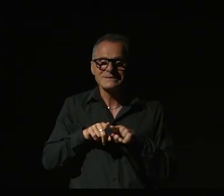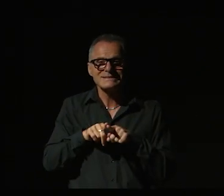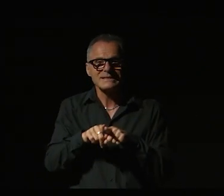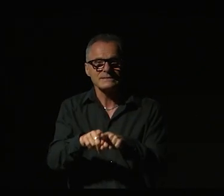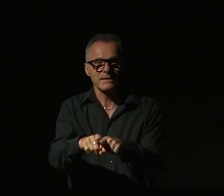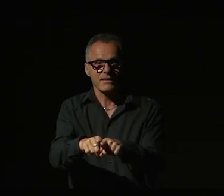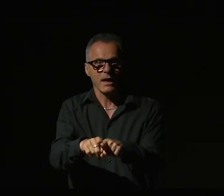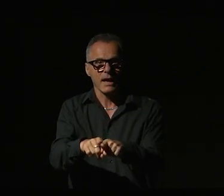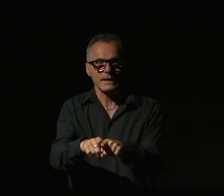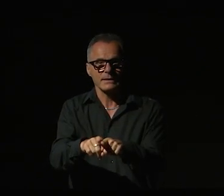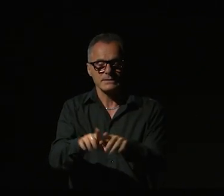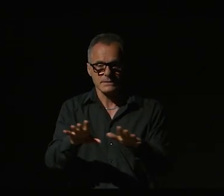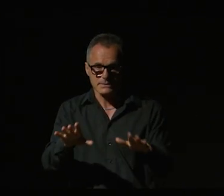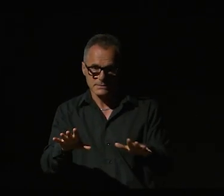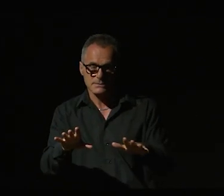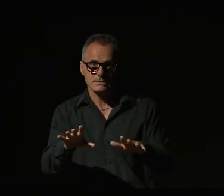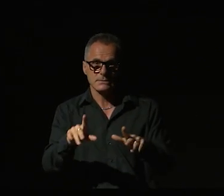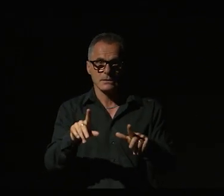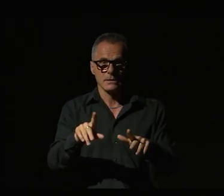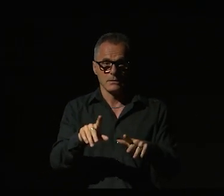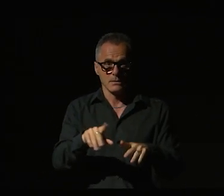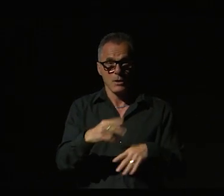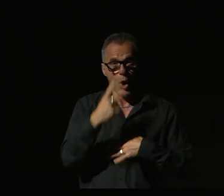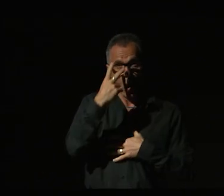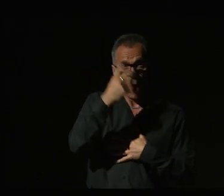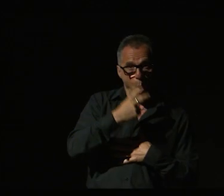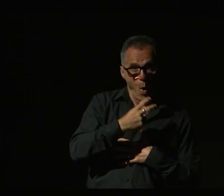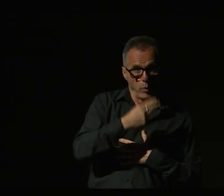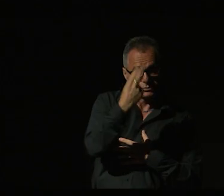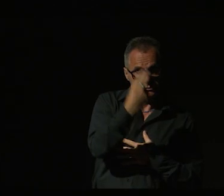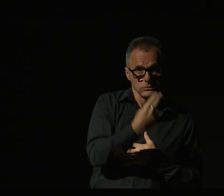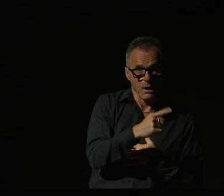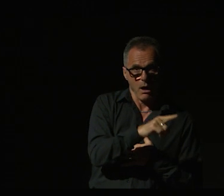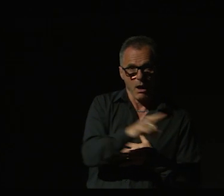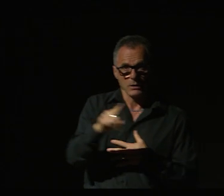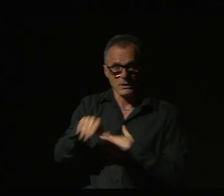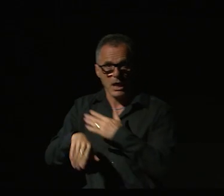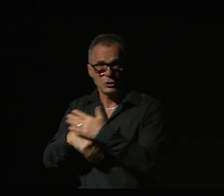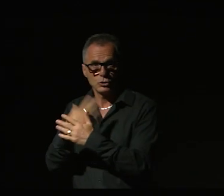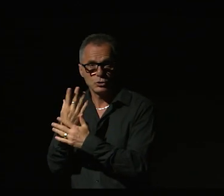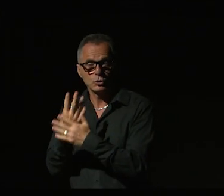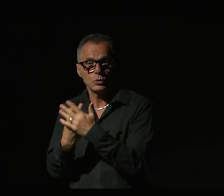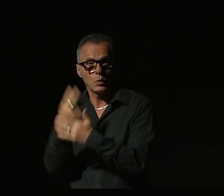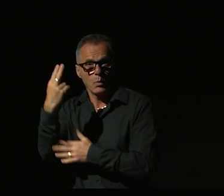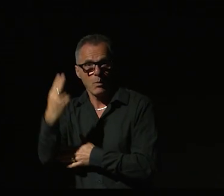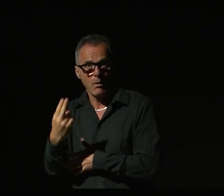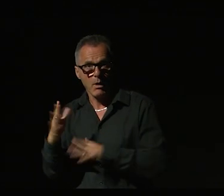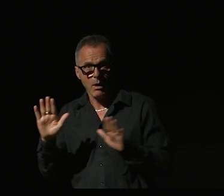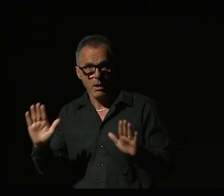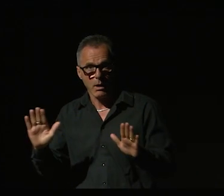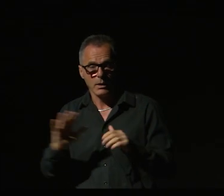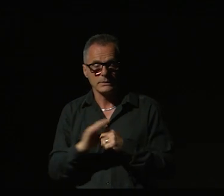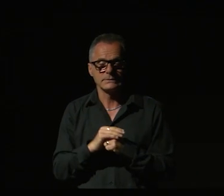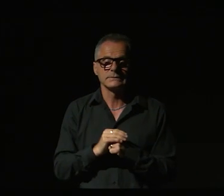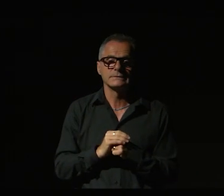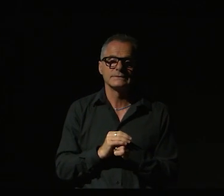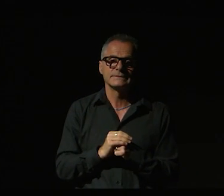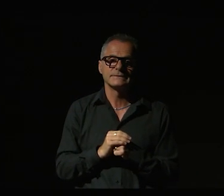with Counter-Reformation interpretation and that's in the idea of Bellori who describes them and interprets them,